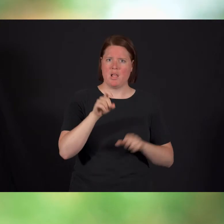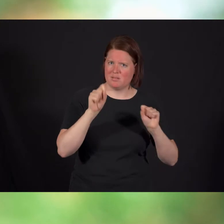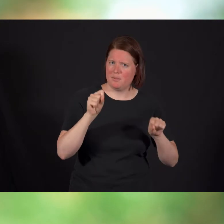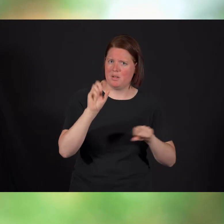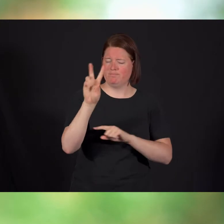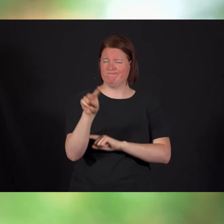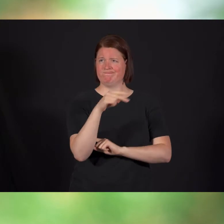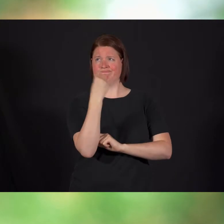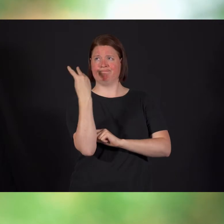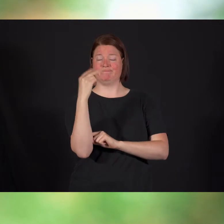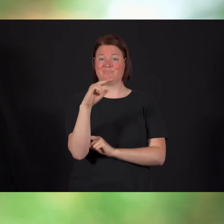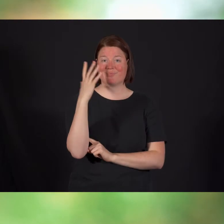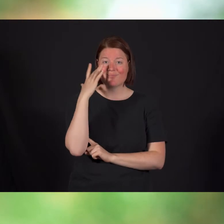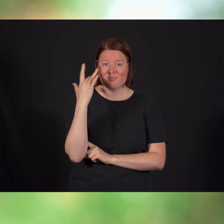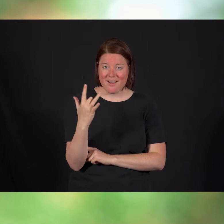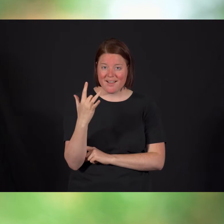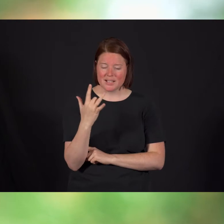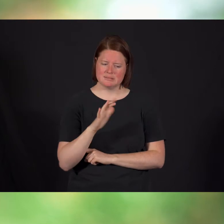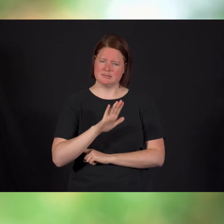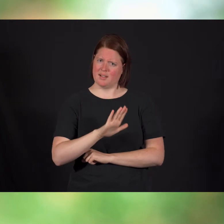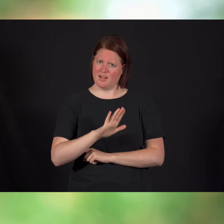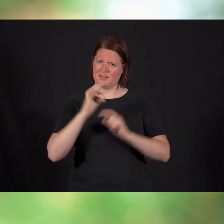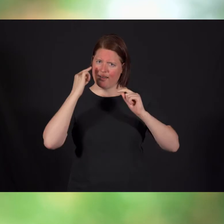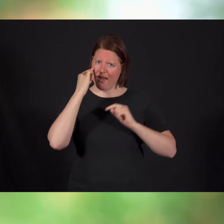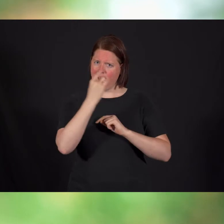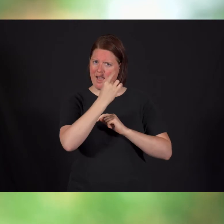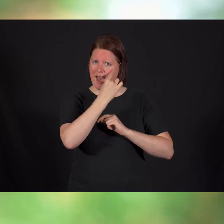is because those giant eyeballs are stuck looking forward.